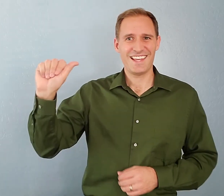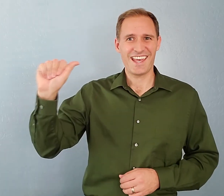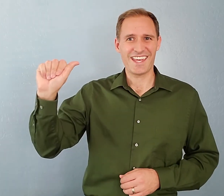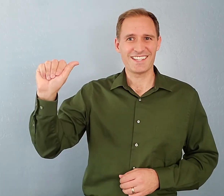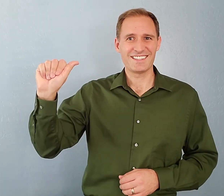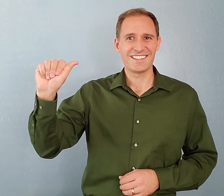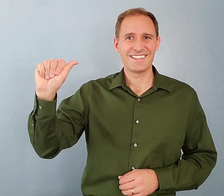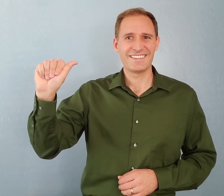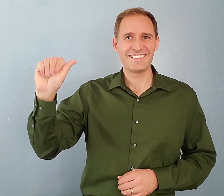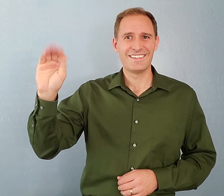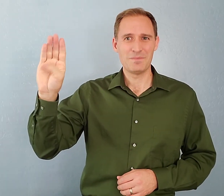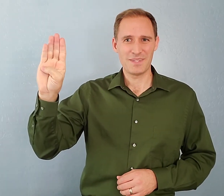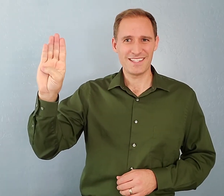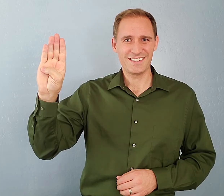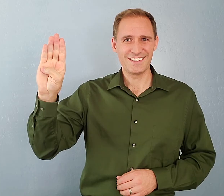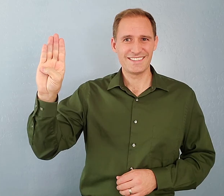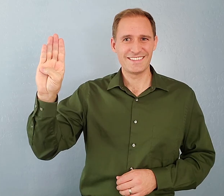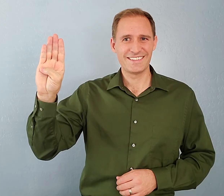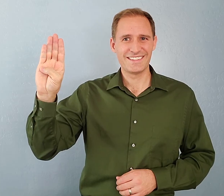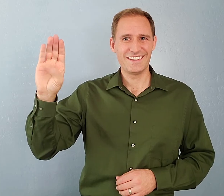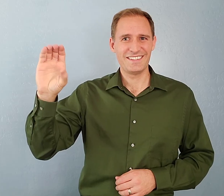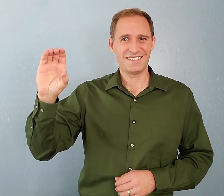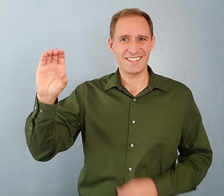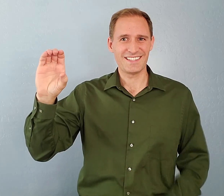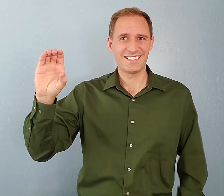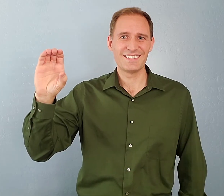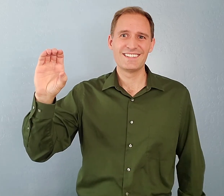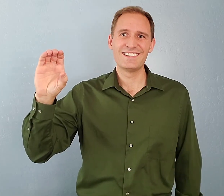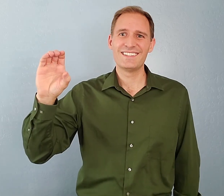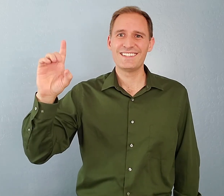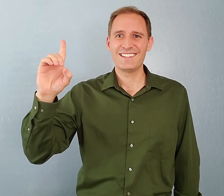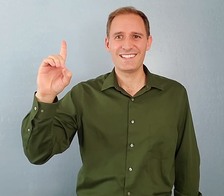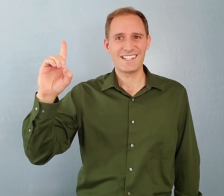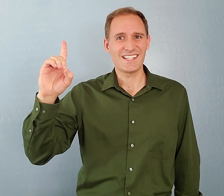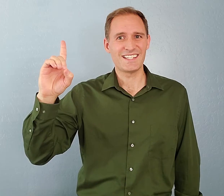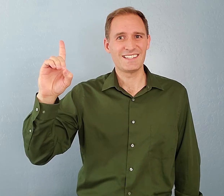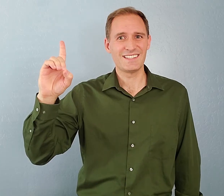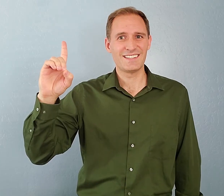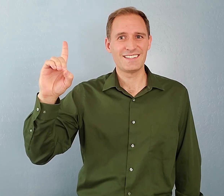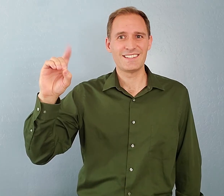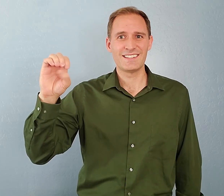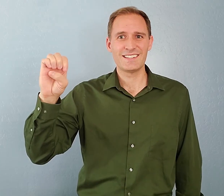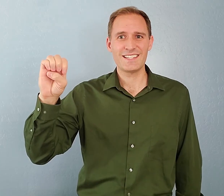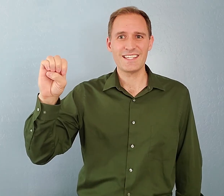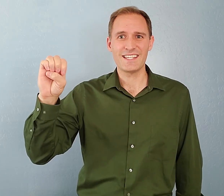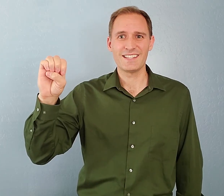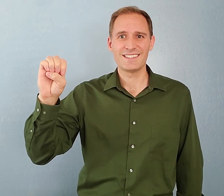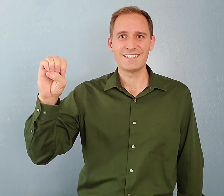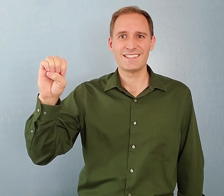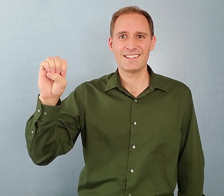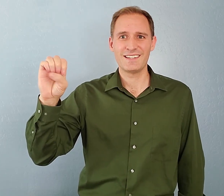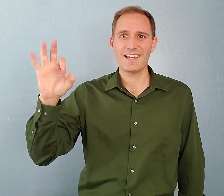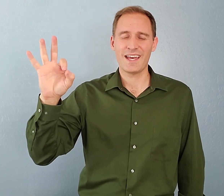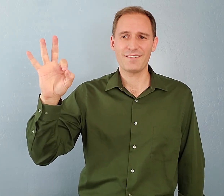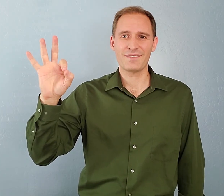a b c d e f